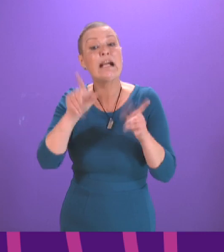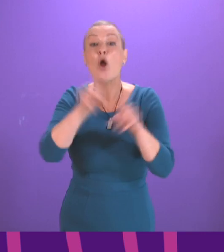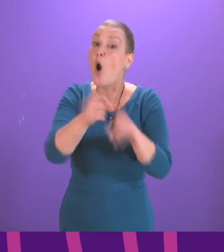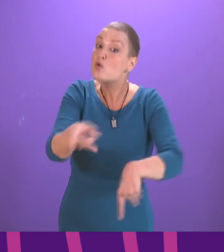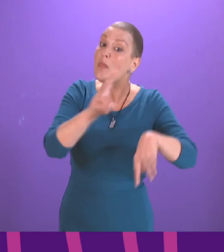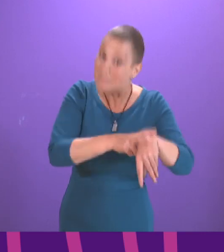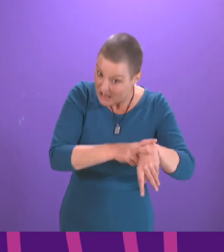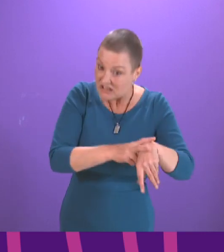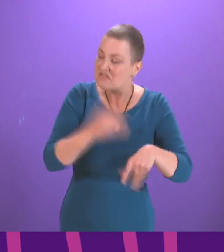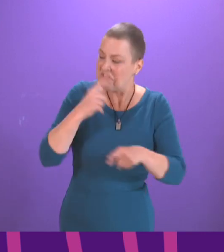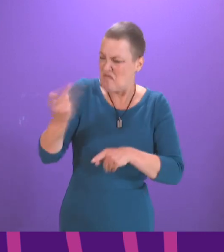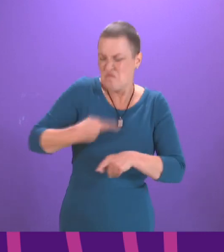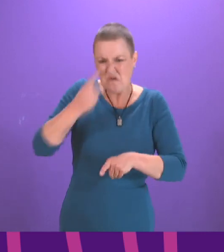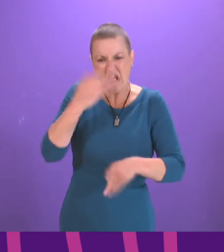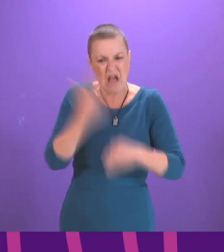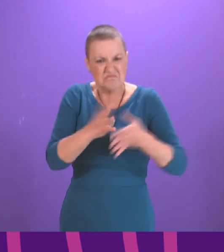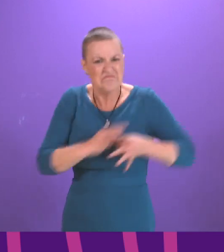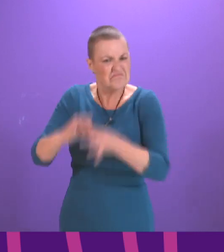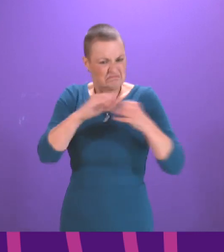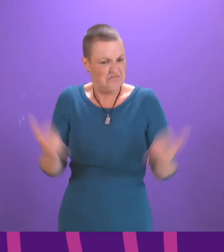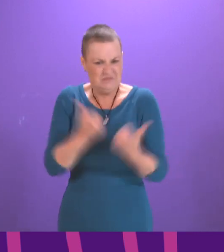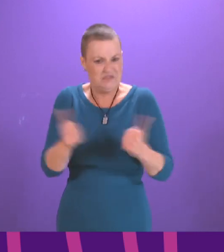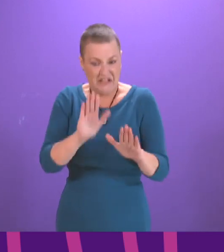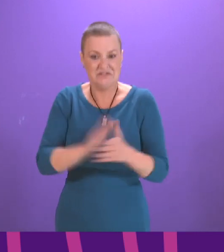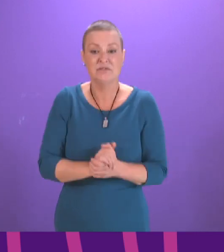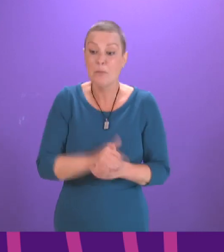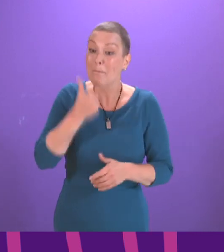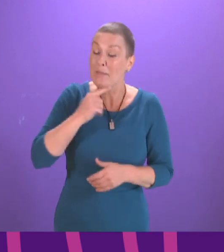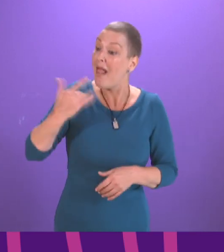can militate against cross-border transmission. However, people living in Angus and in Perth